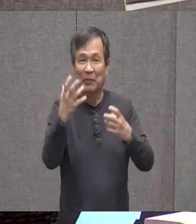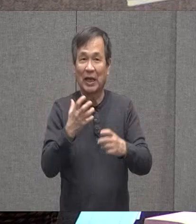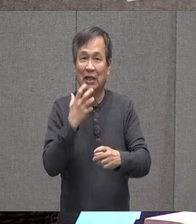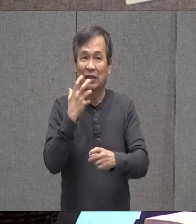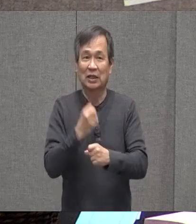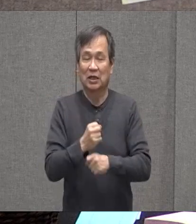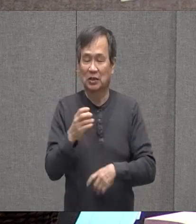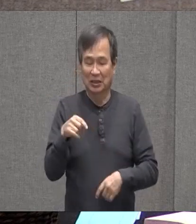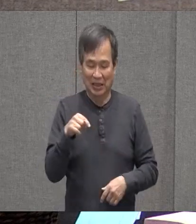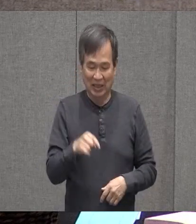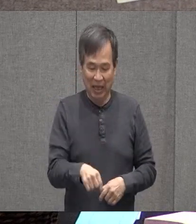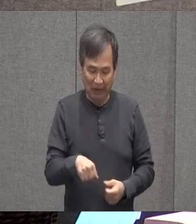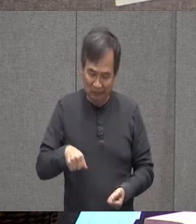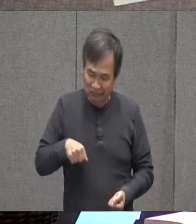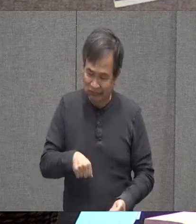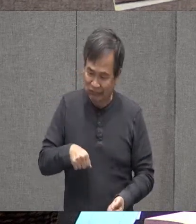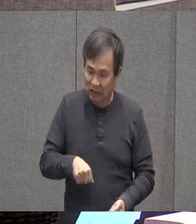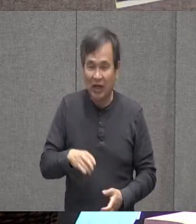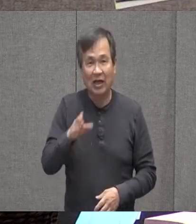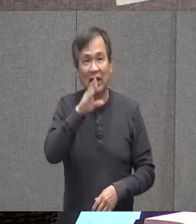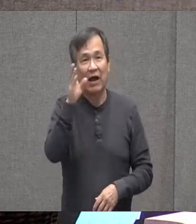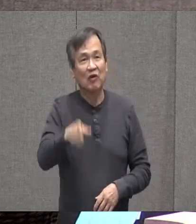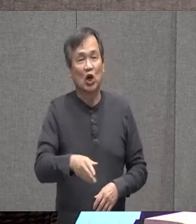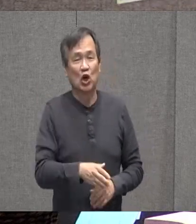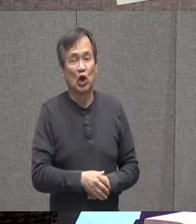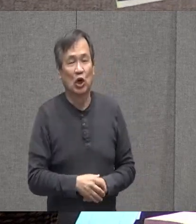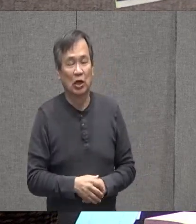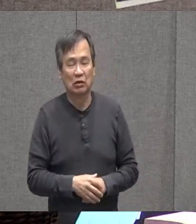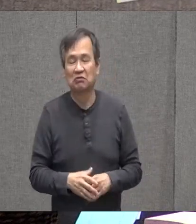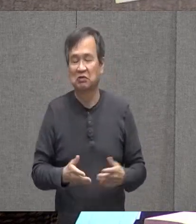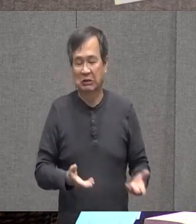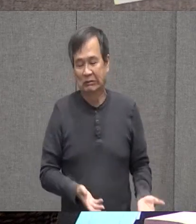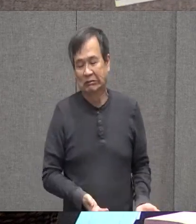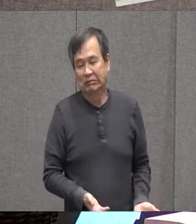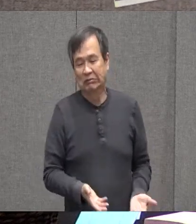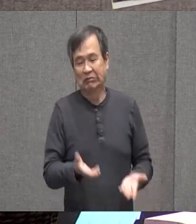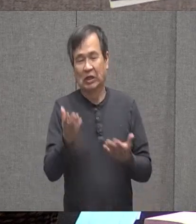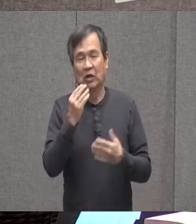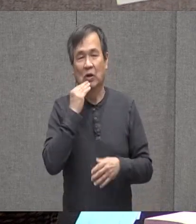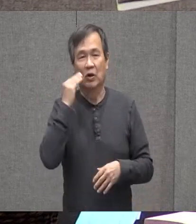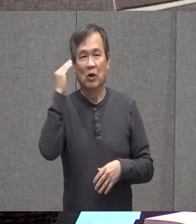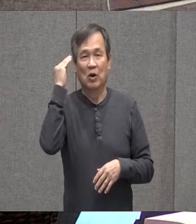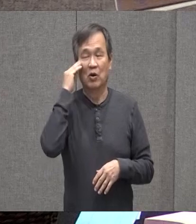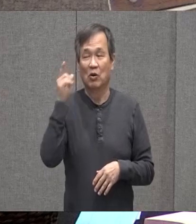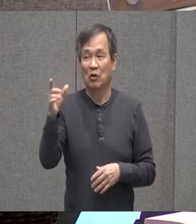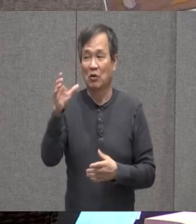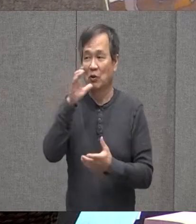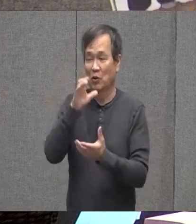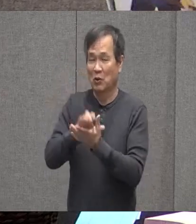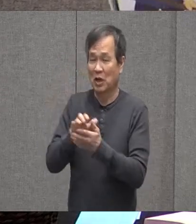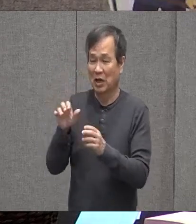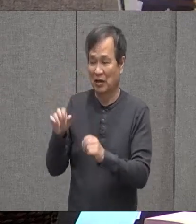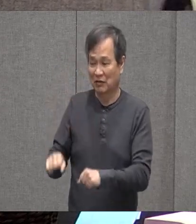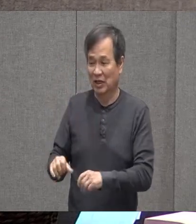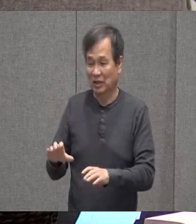"and never found this pot before. "I'll take it home. "Maybe Mrs. Haktak can find a use for it."